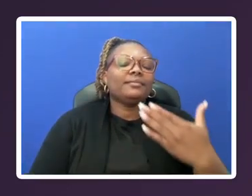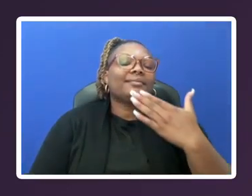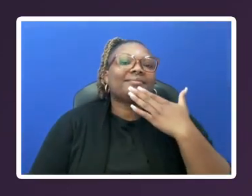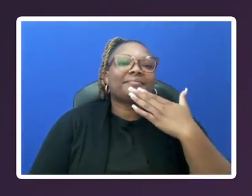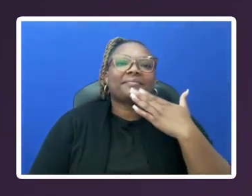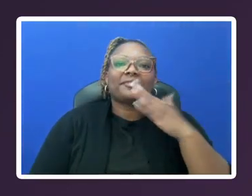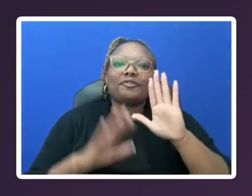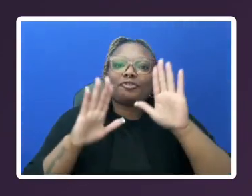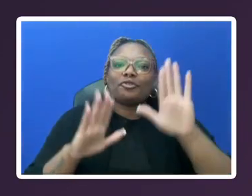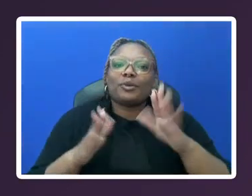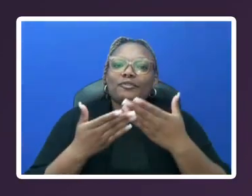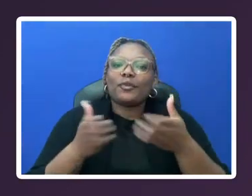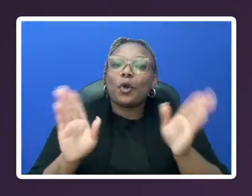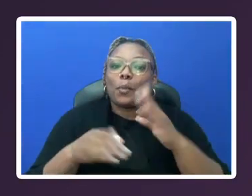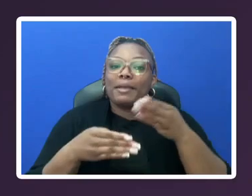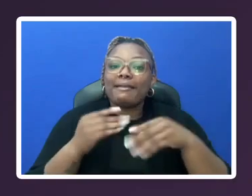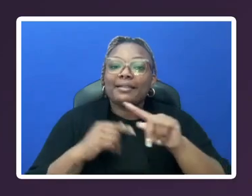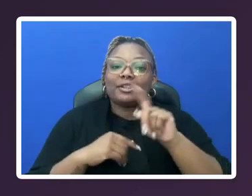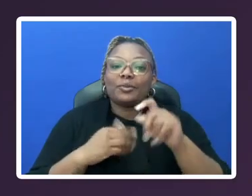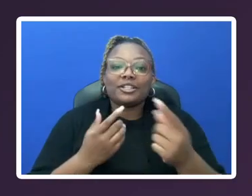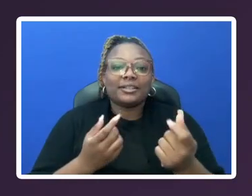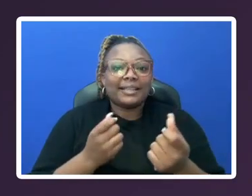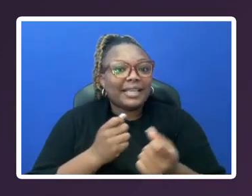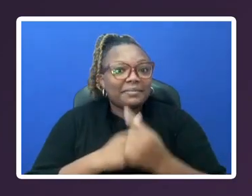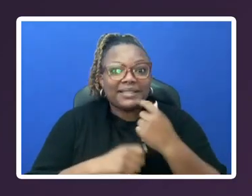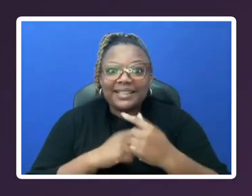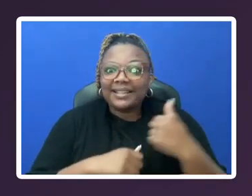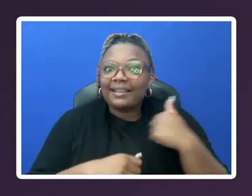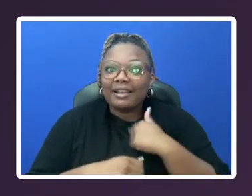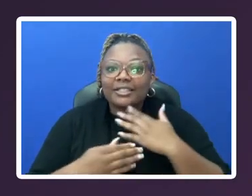questions. And keep it coming. We're just going to move on for the sake of time to